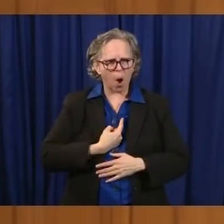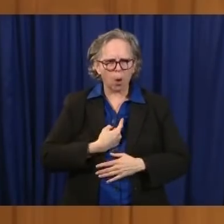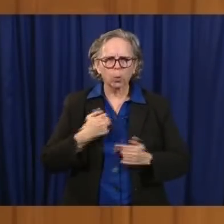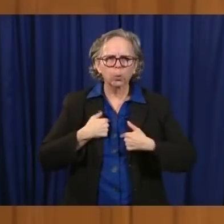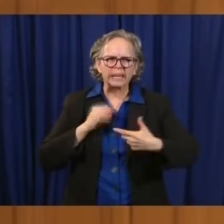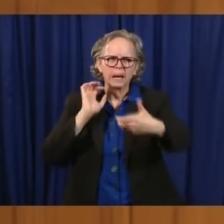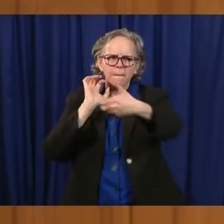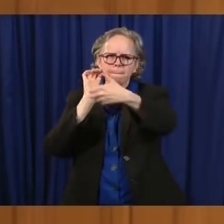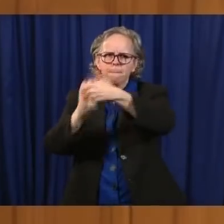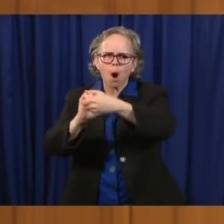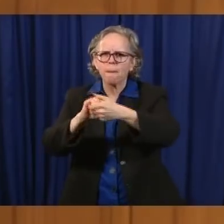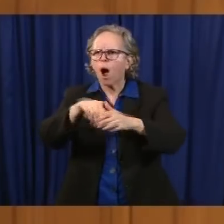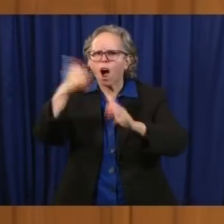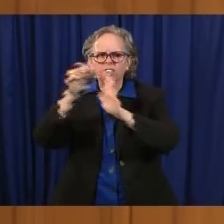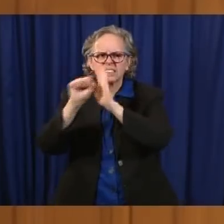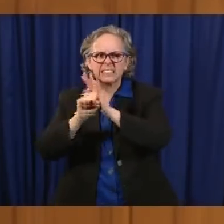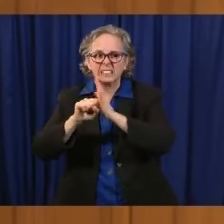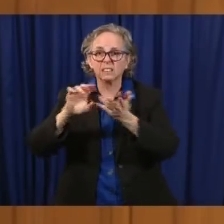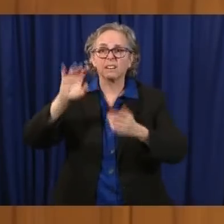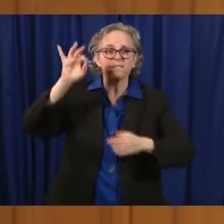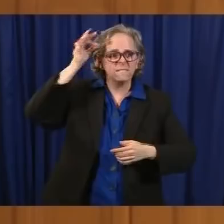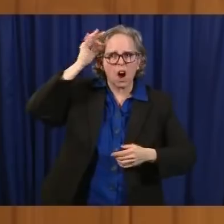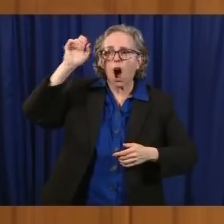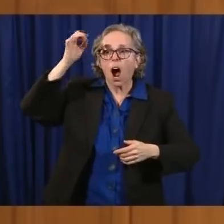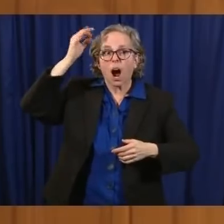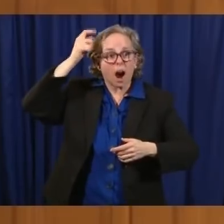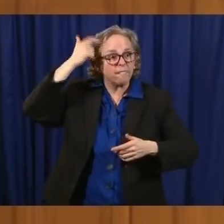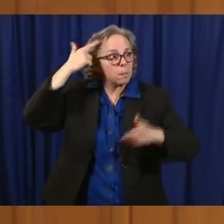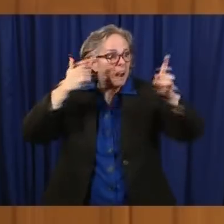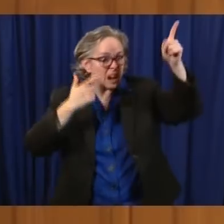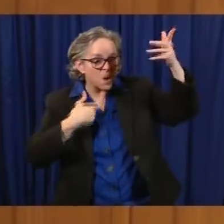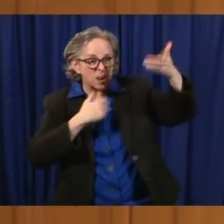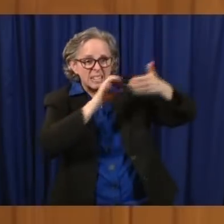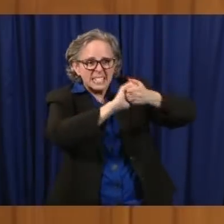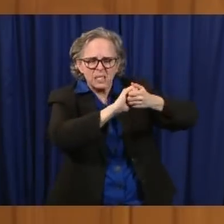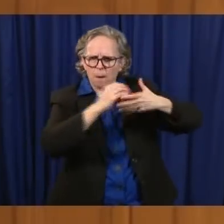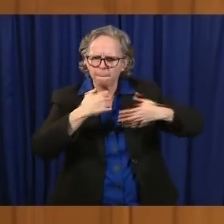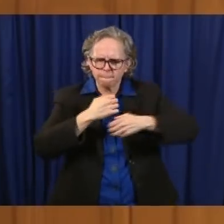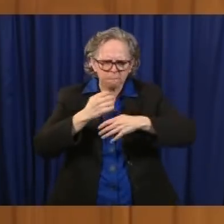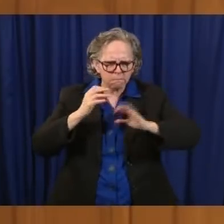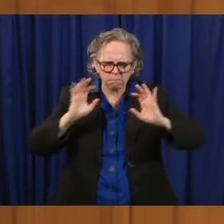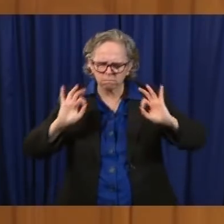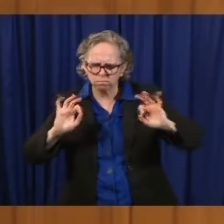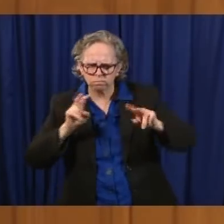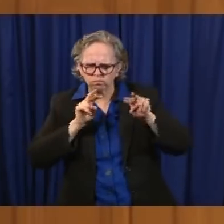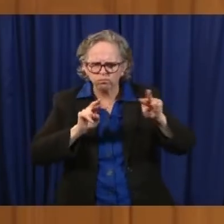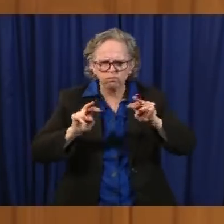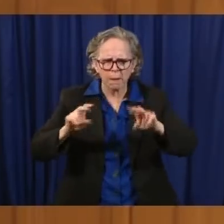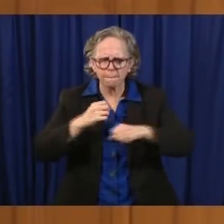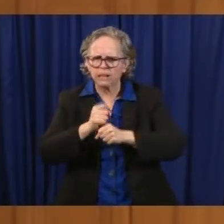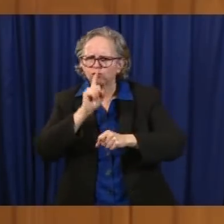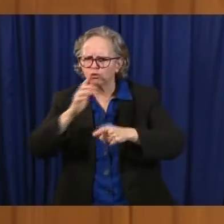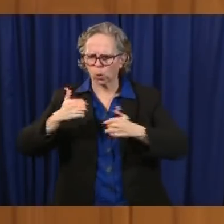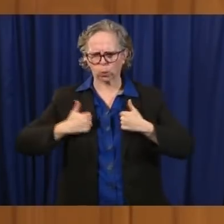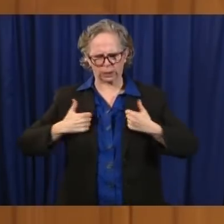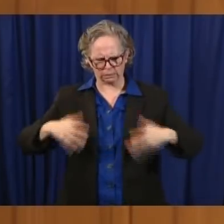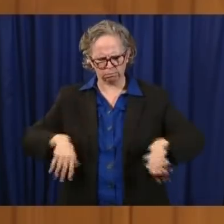HEALTHCARE IN PRISONS, WE DON'T WORK ALONE ON THIS, WE WORK WITH SISTER STATES WITH THE FEDERAL GOVERNMENT AND THE WHITE HOUSE TRYING TO MAKE SURE